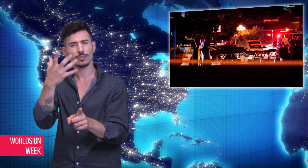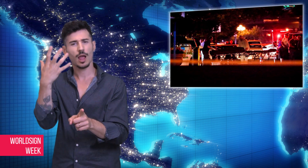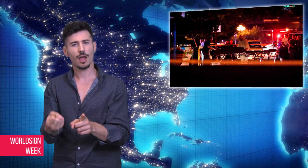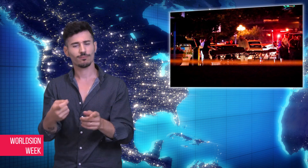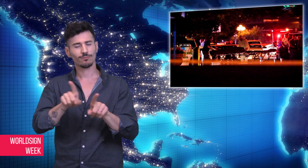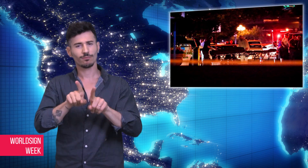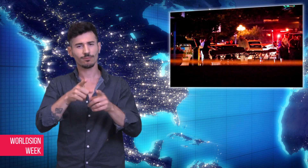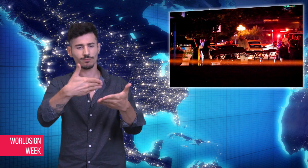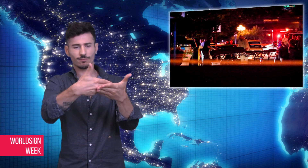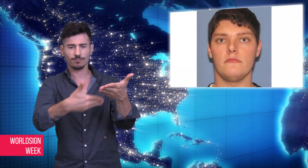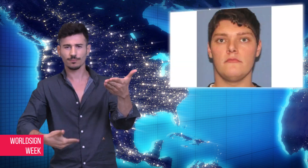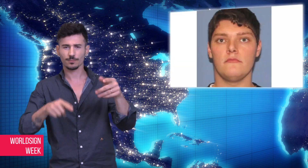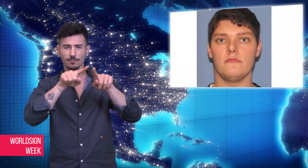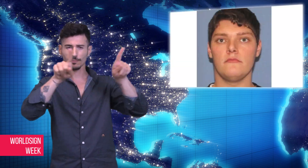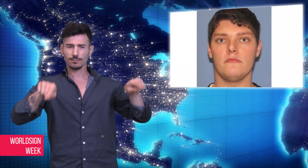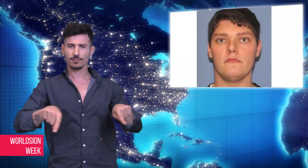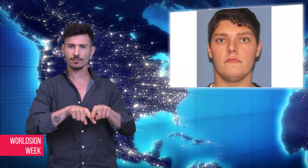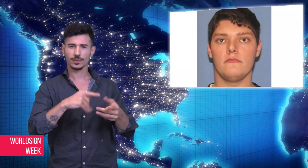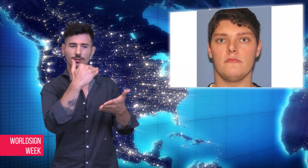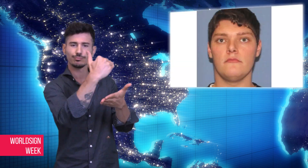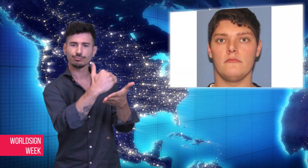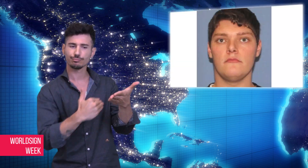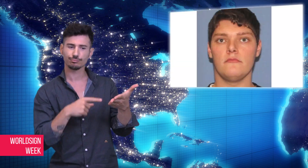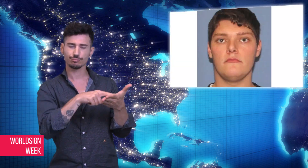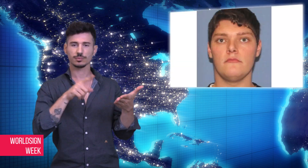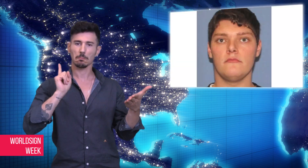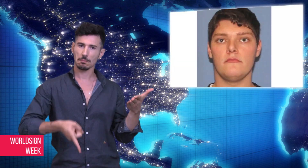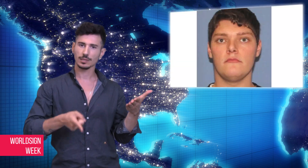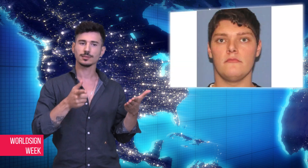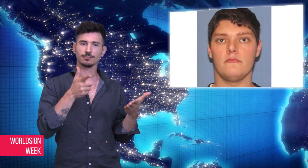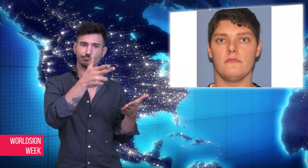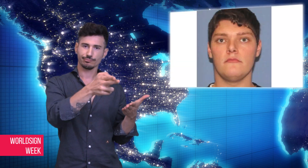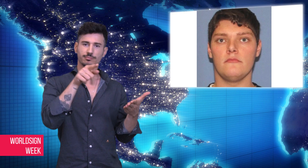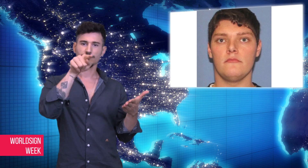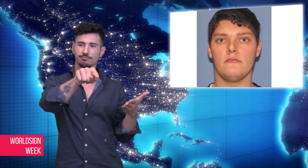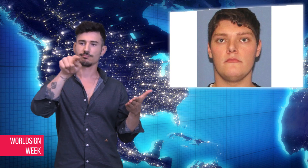Dayton was stopped and killed by police officers.